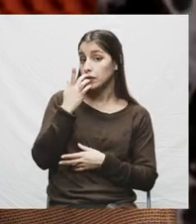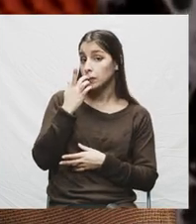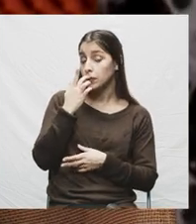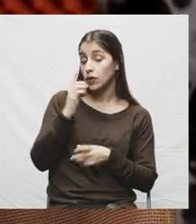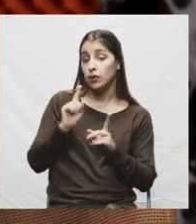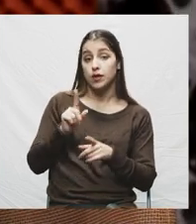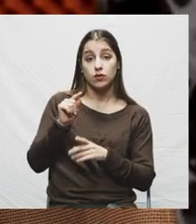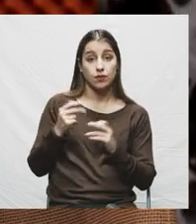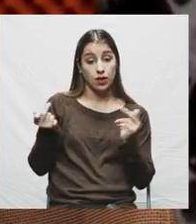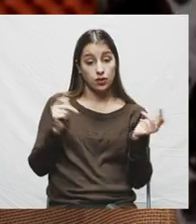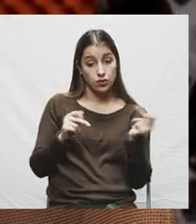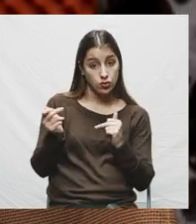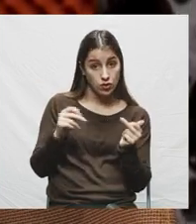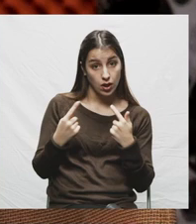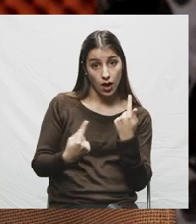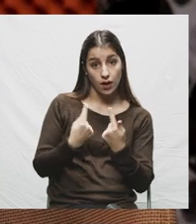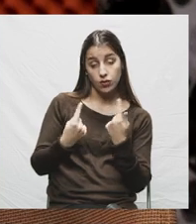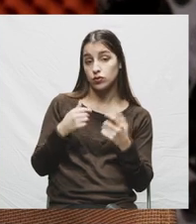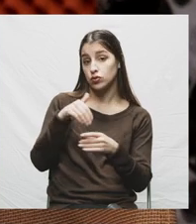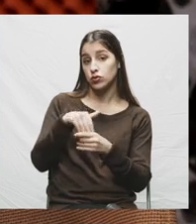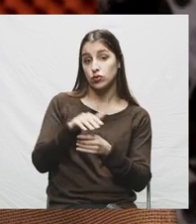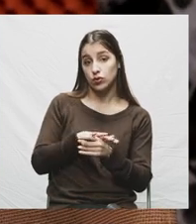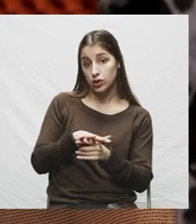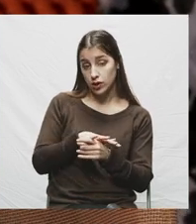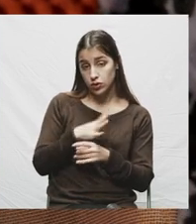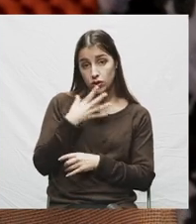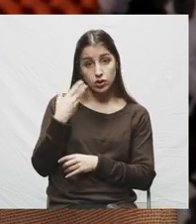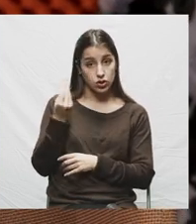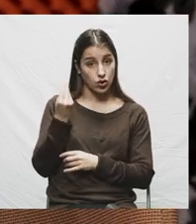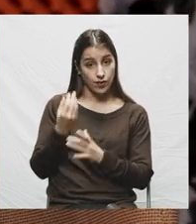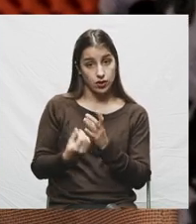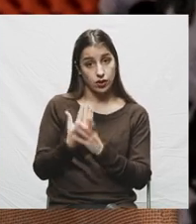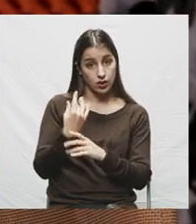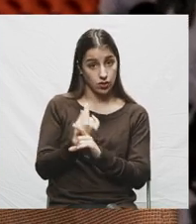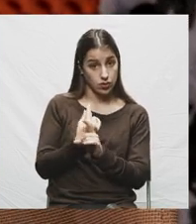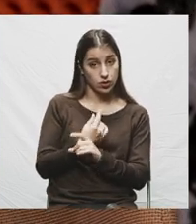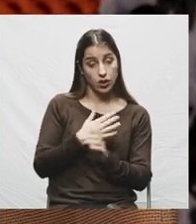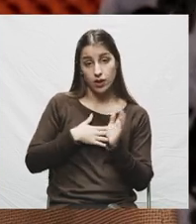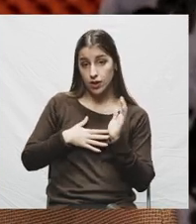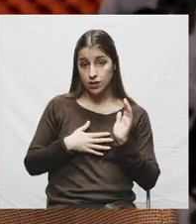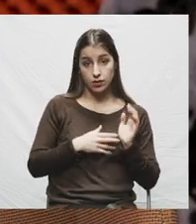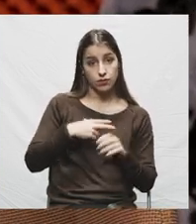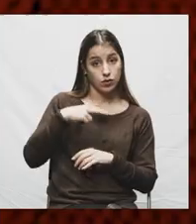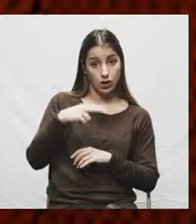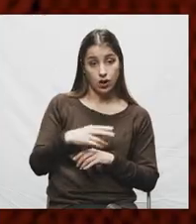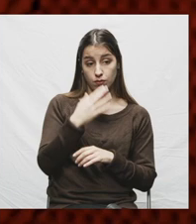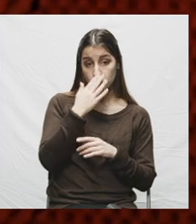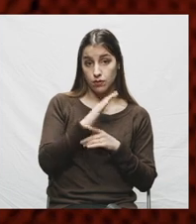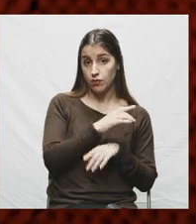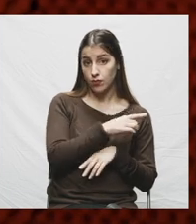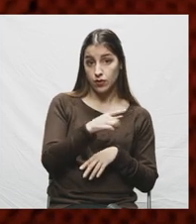Thus, it starts to arise some supporting contexts to boost young creators in the Portuguese Dance. — As you were, at the time?